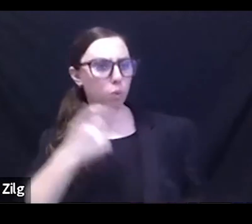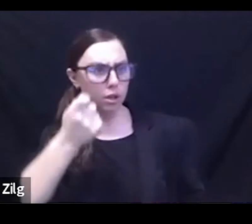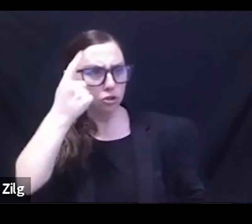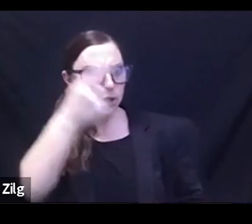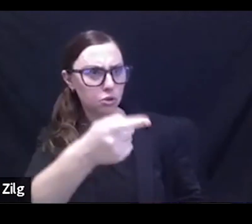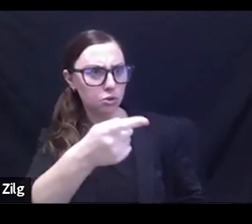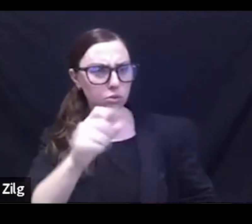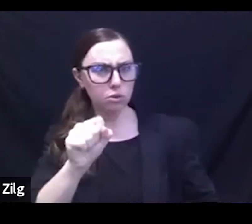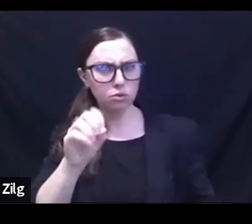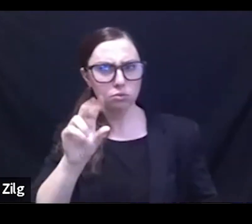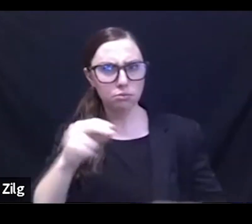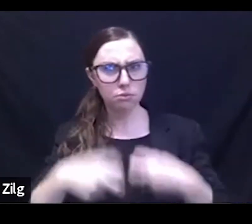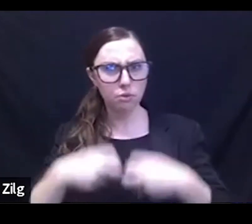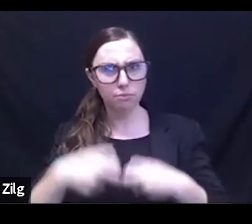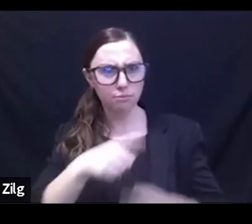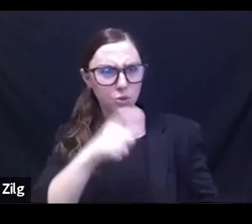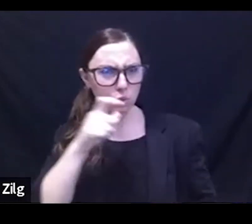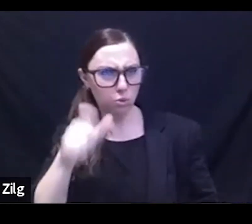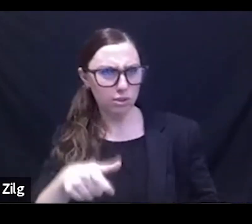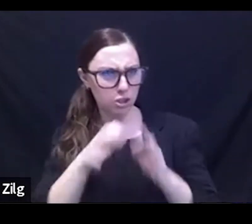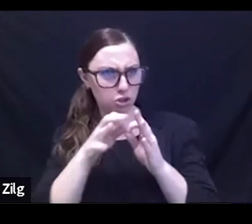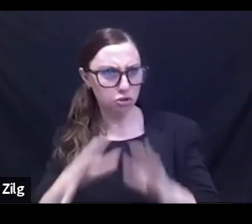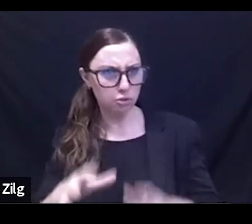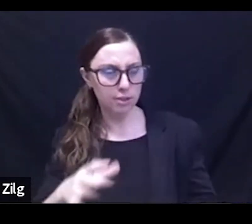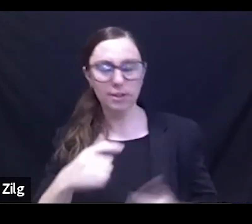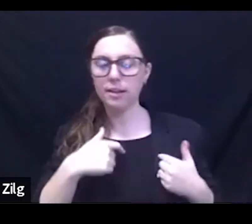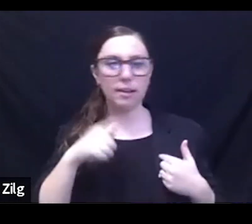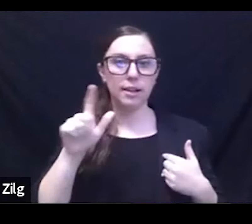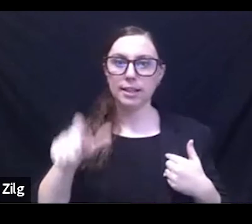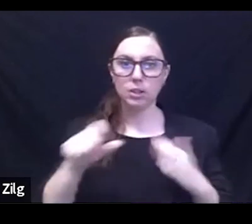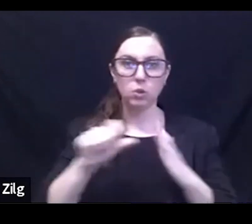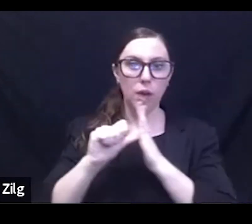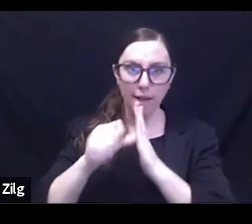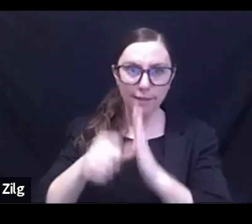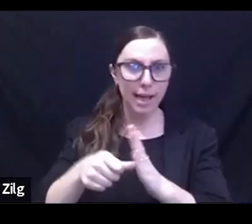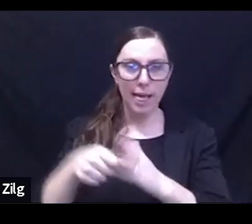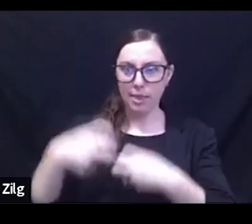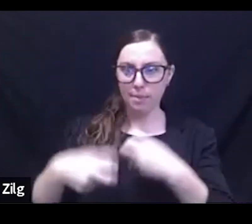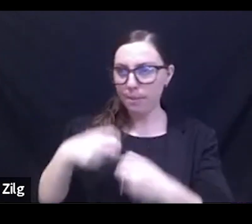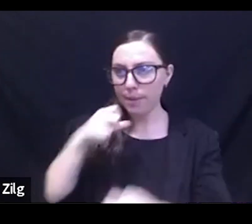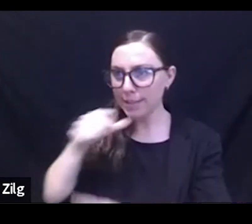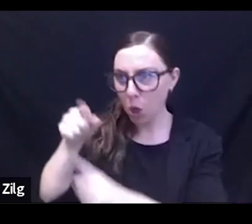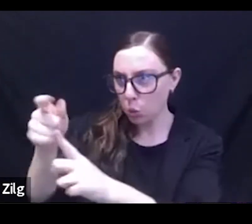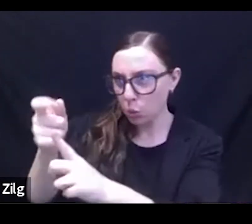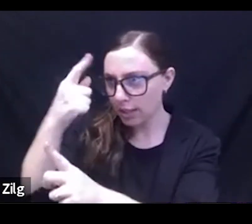"So it's not a problem. You don't need an interpreter." I have to reiterate the problem is not you understanding ME; I speak